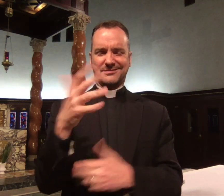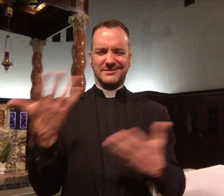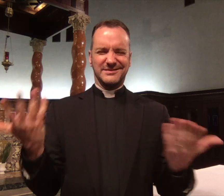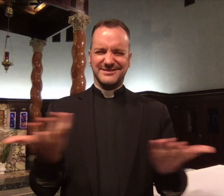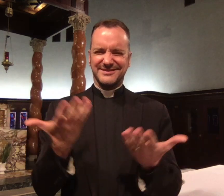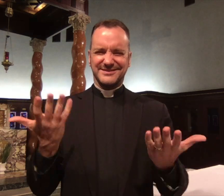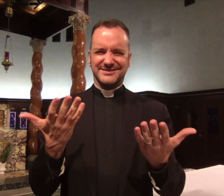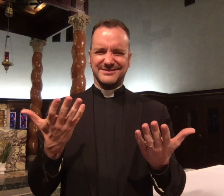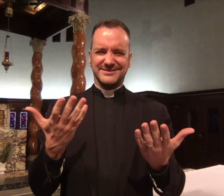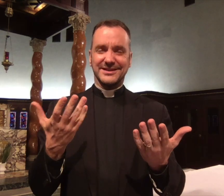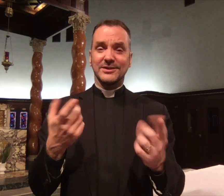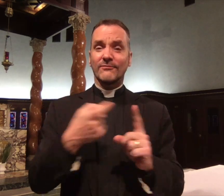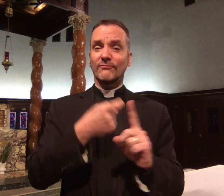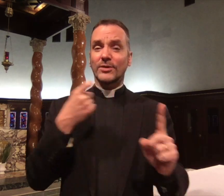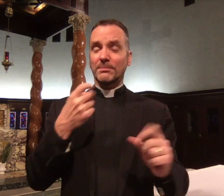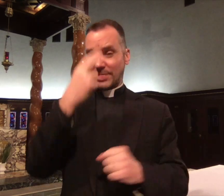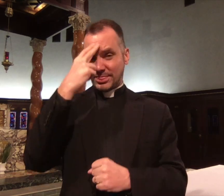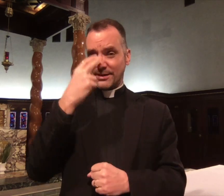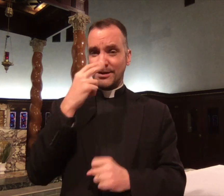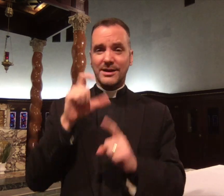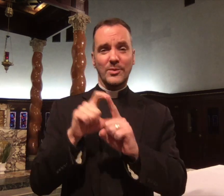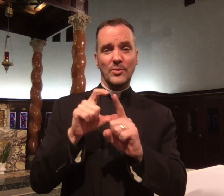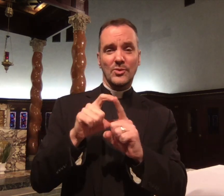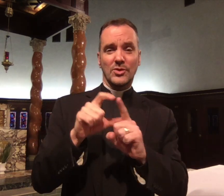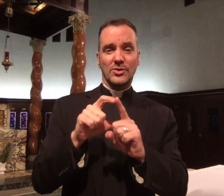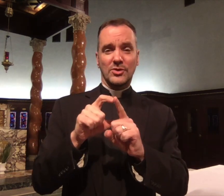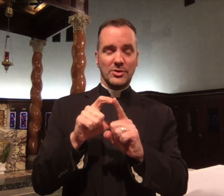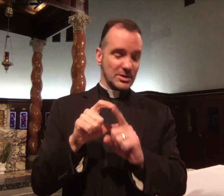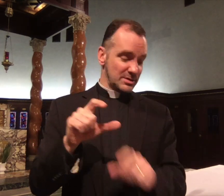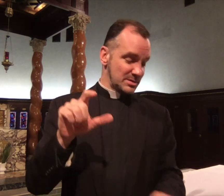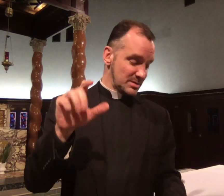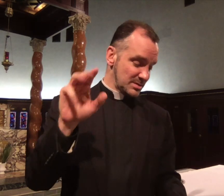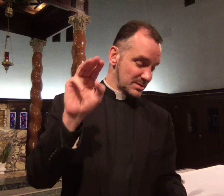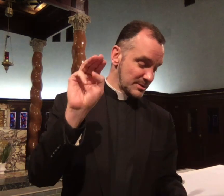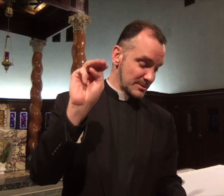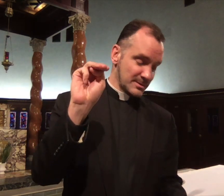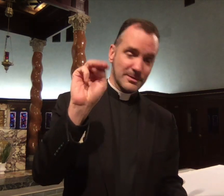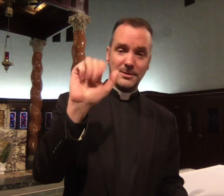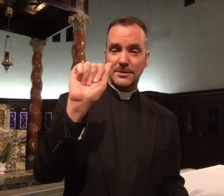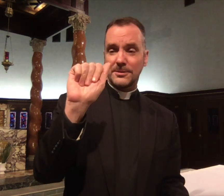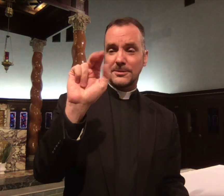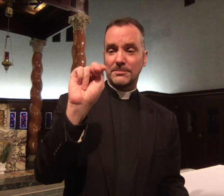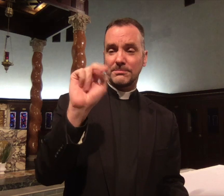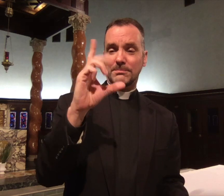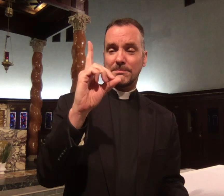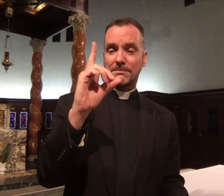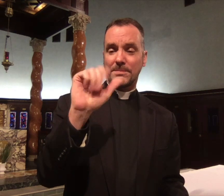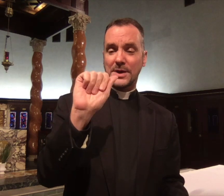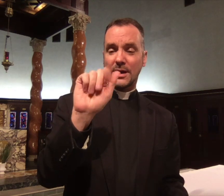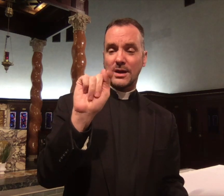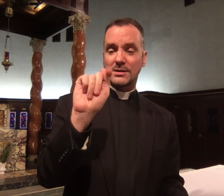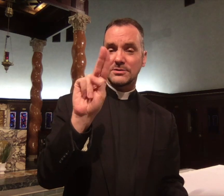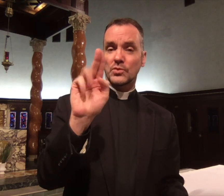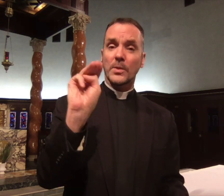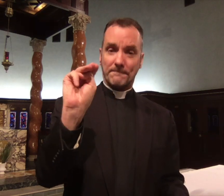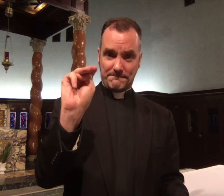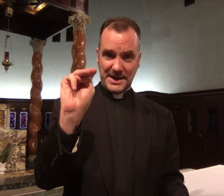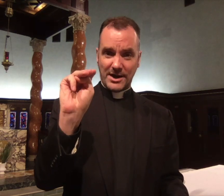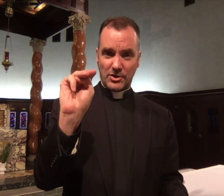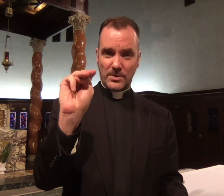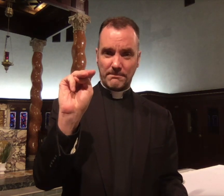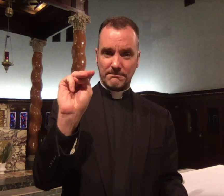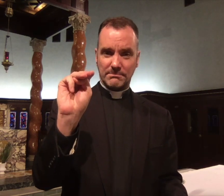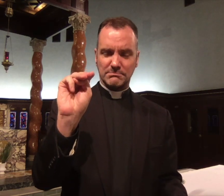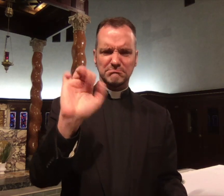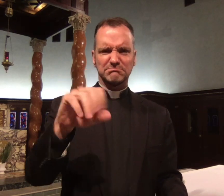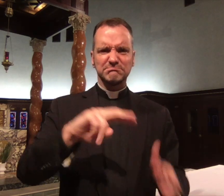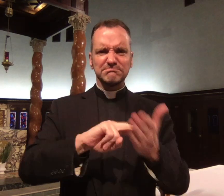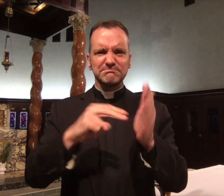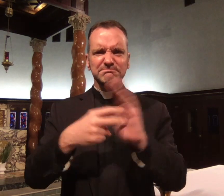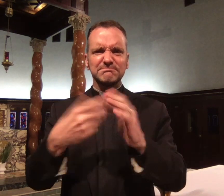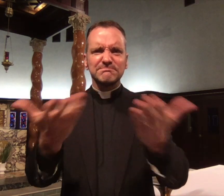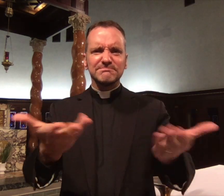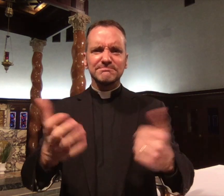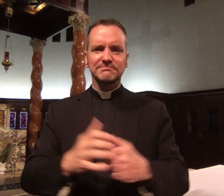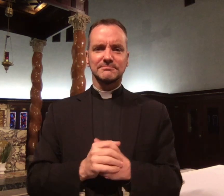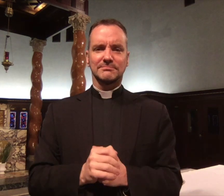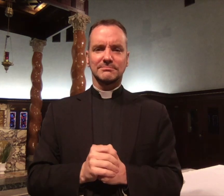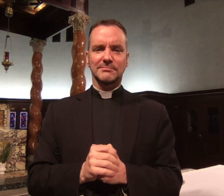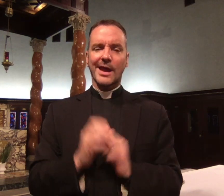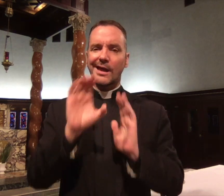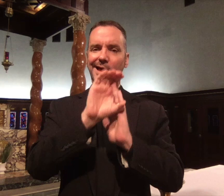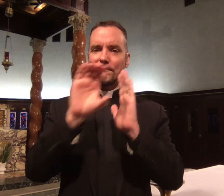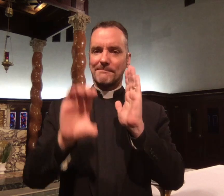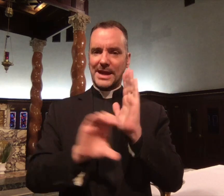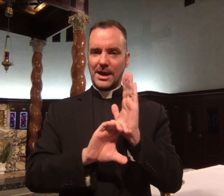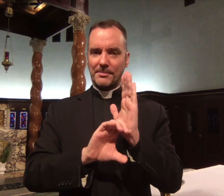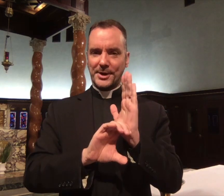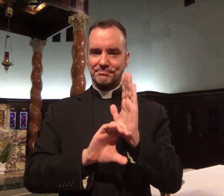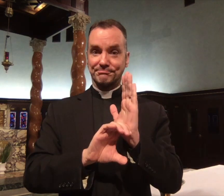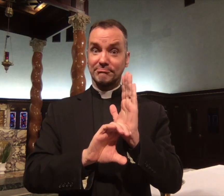"maundy" is a Latin word which is derived from the word "mandatum". That Latin